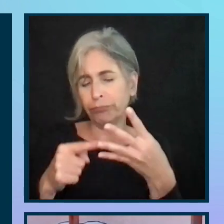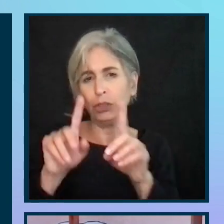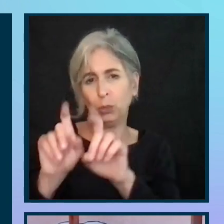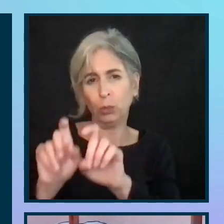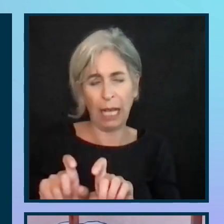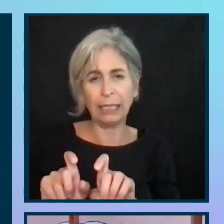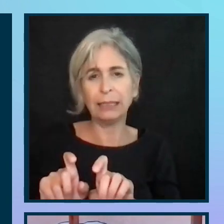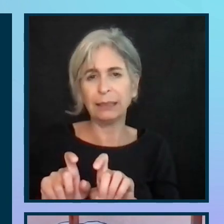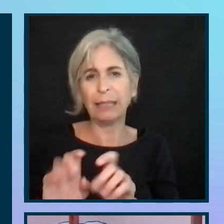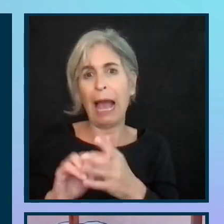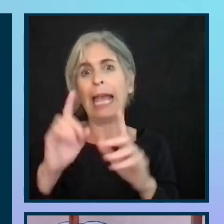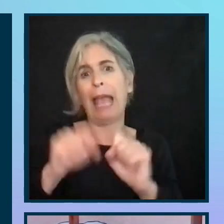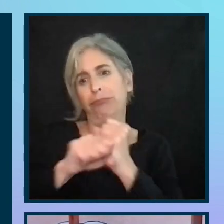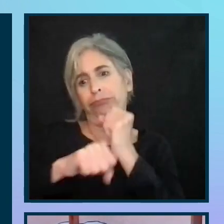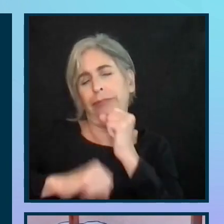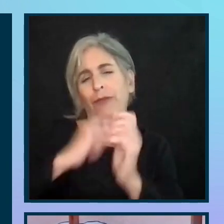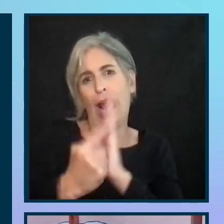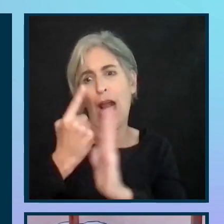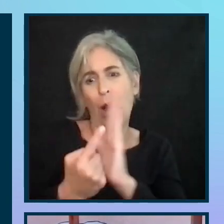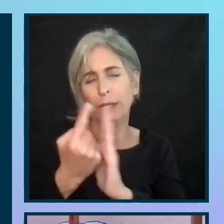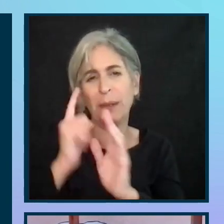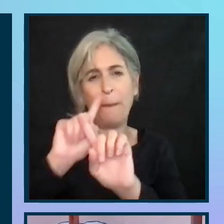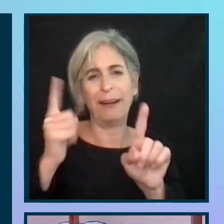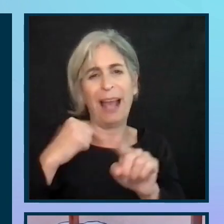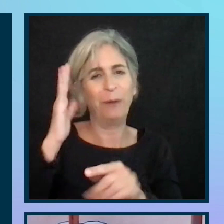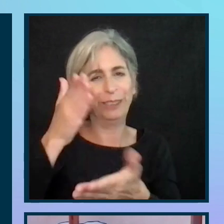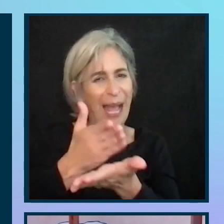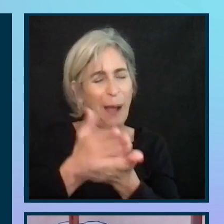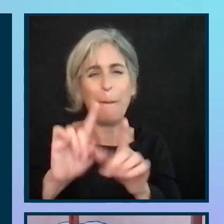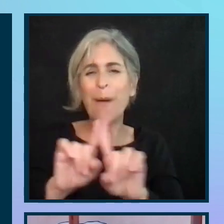and I could talk about this for hours, so I'll just kinda stop, (chuckles) but there is definitely